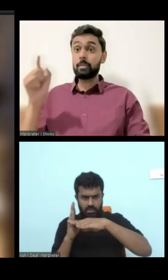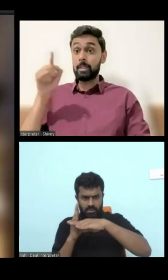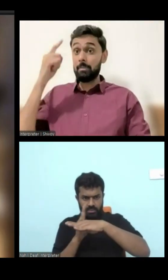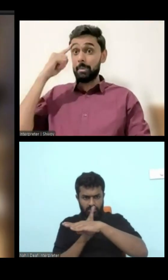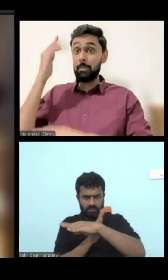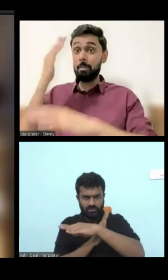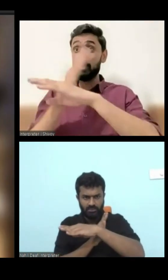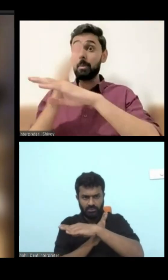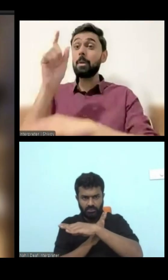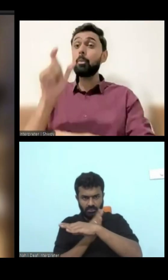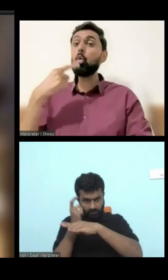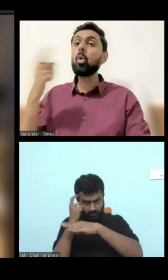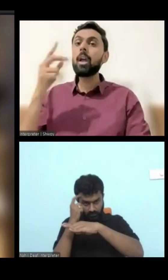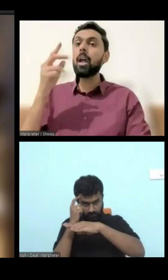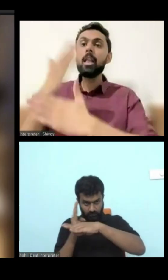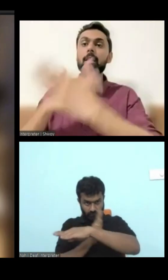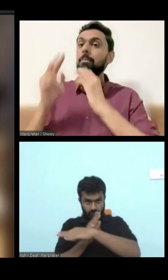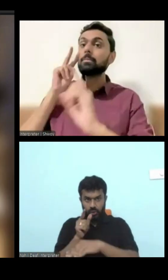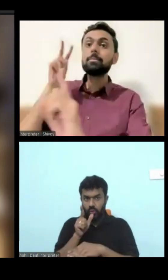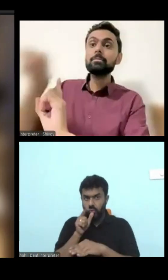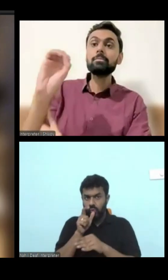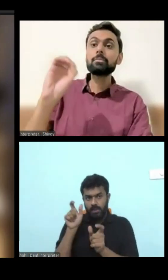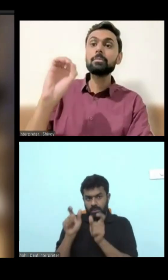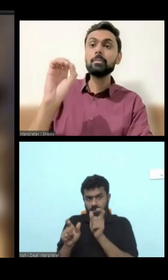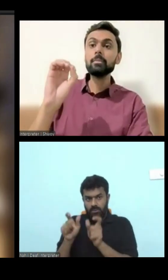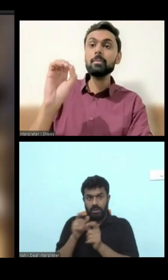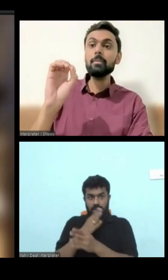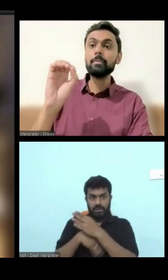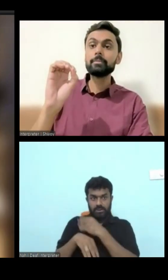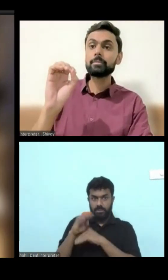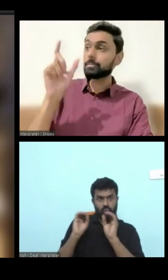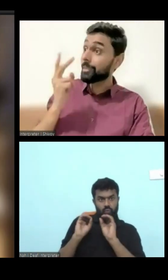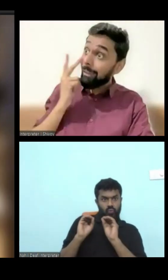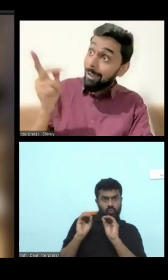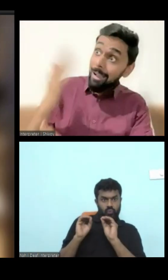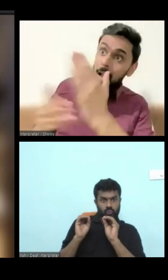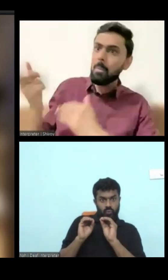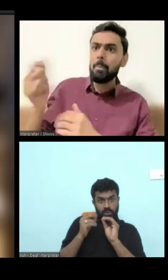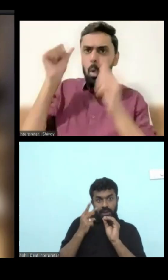You can't make out when you look at the person, but the person may have autism, would have ADHD,